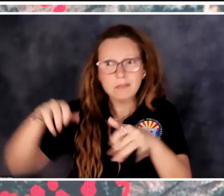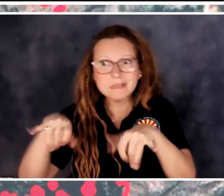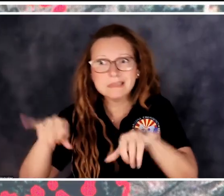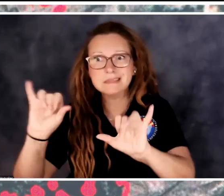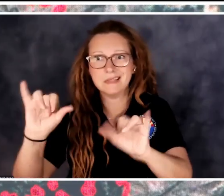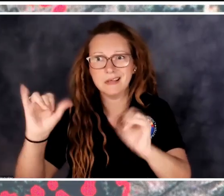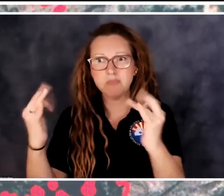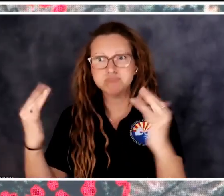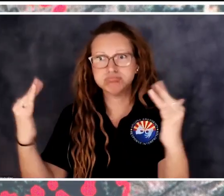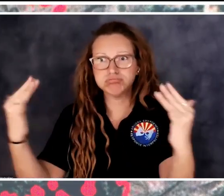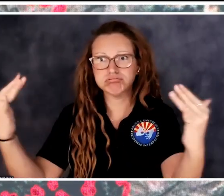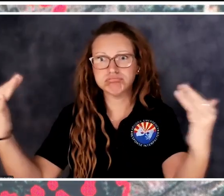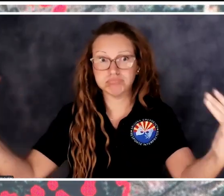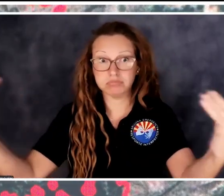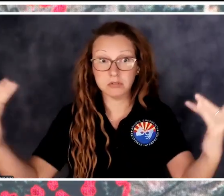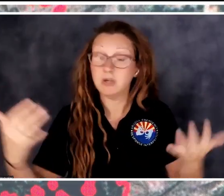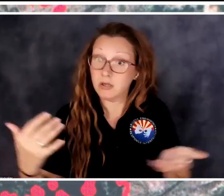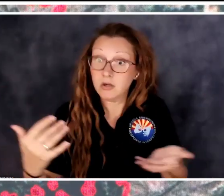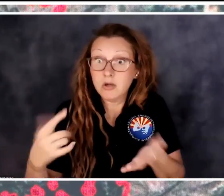continued to see large fire growth.